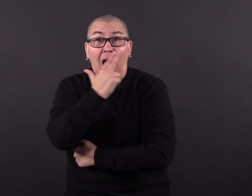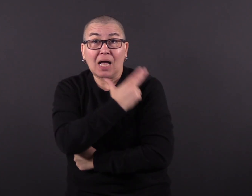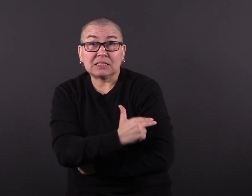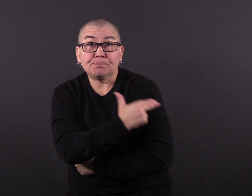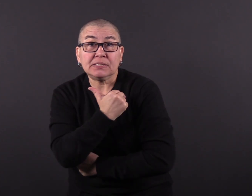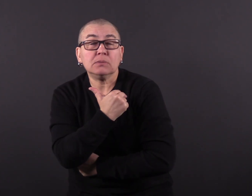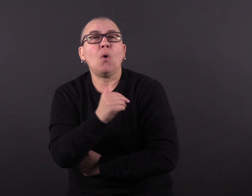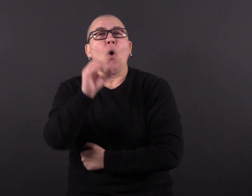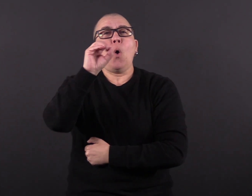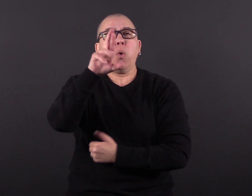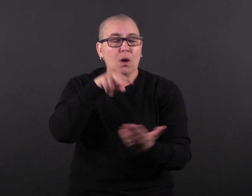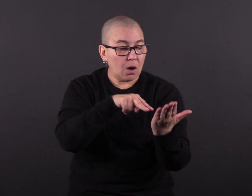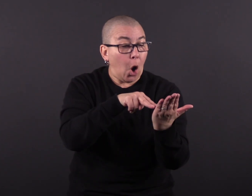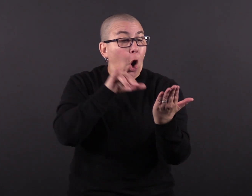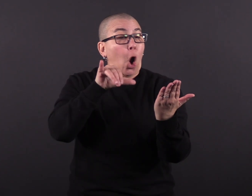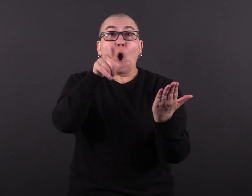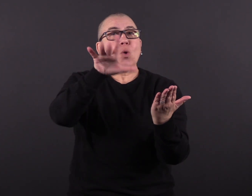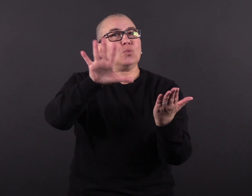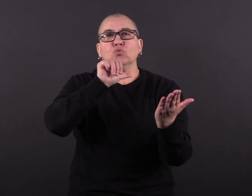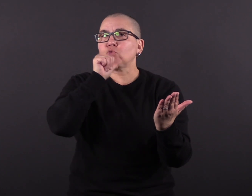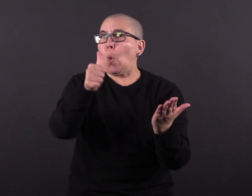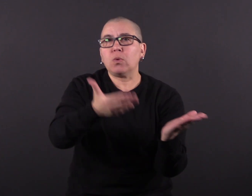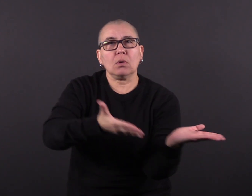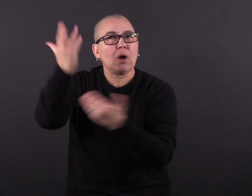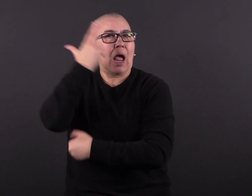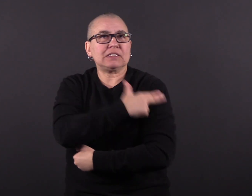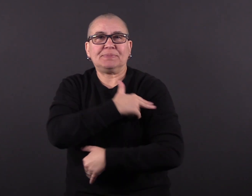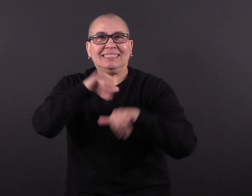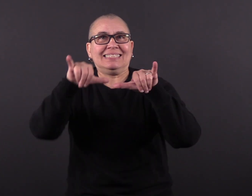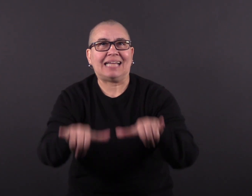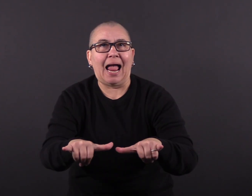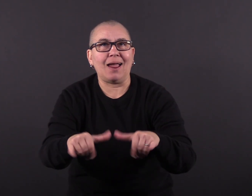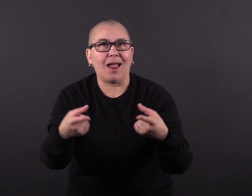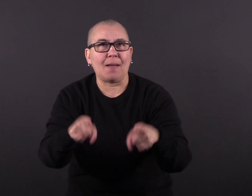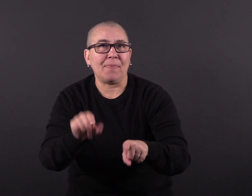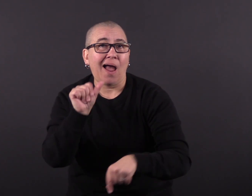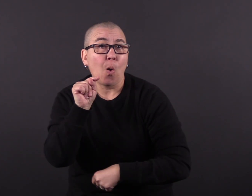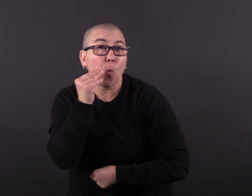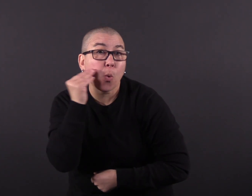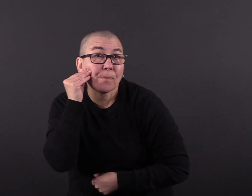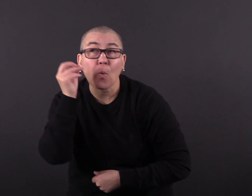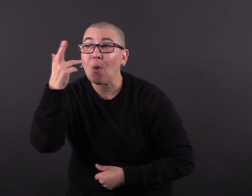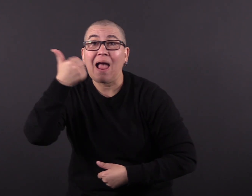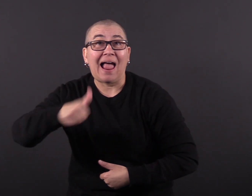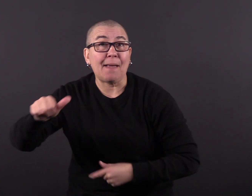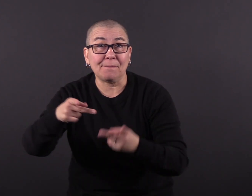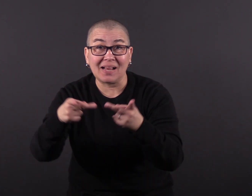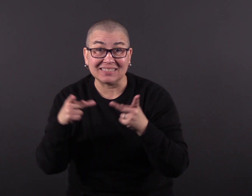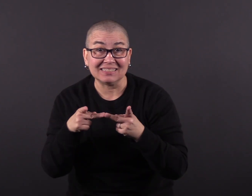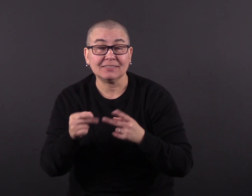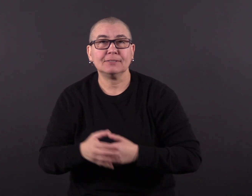“I want to stay here”